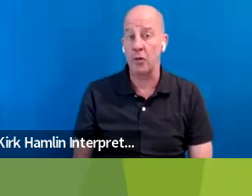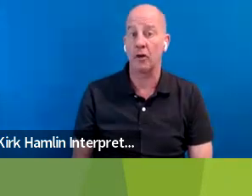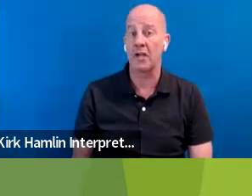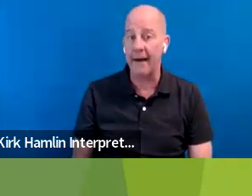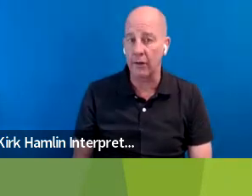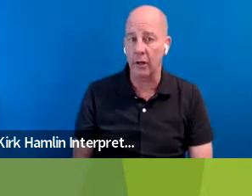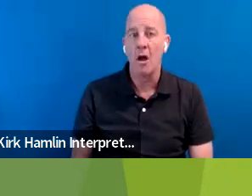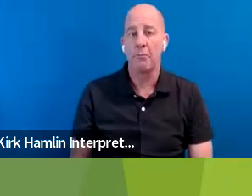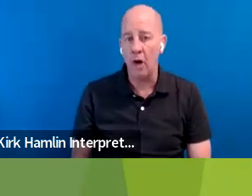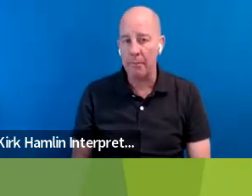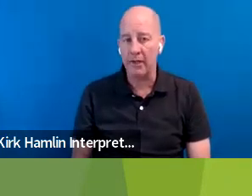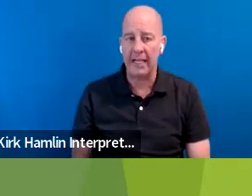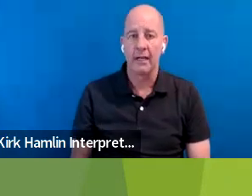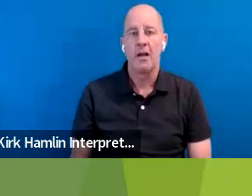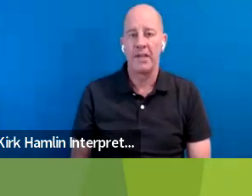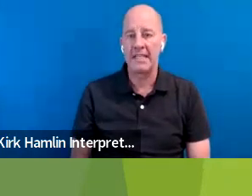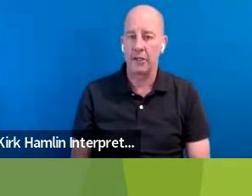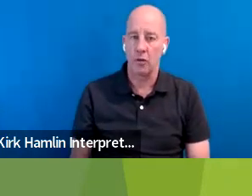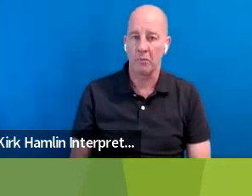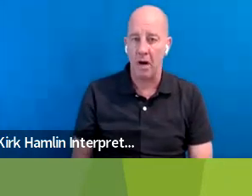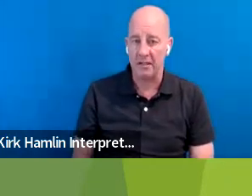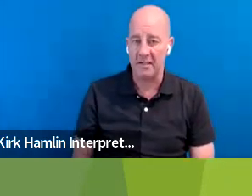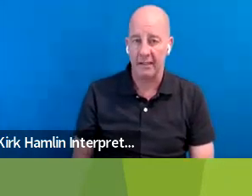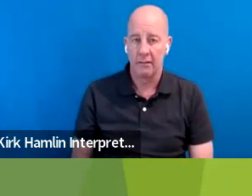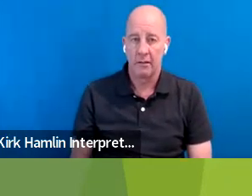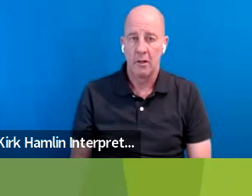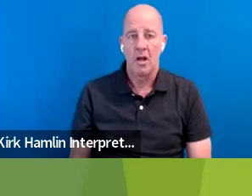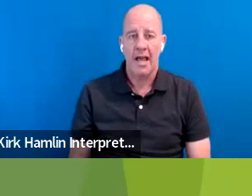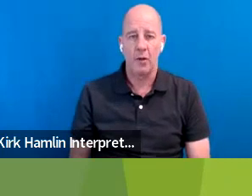Insurance will cover property that is in your poll I assume.